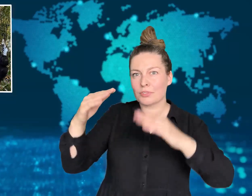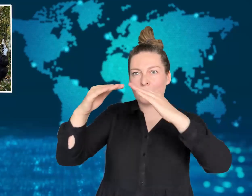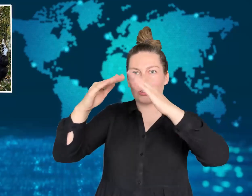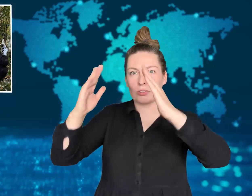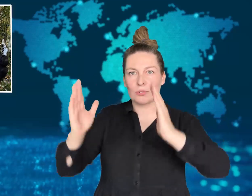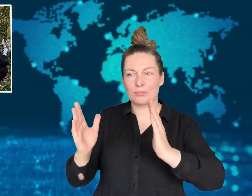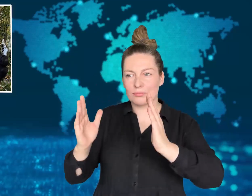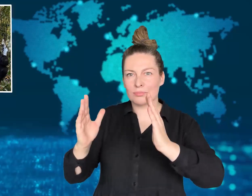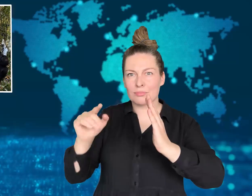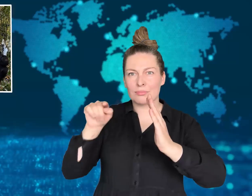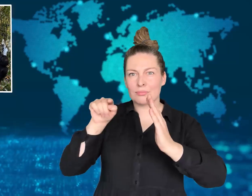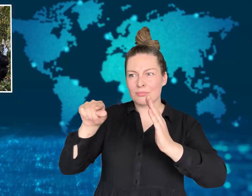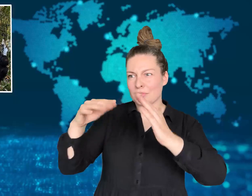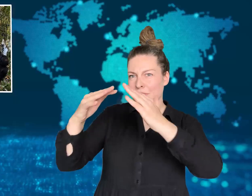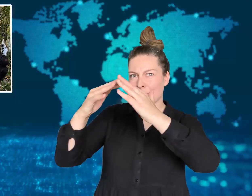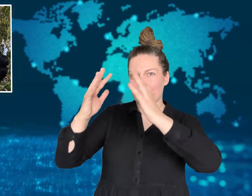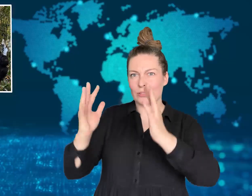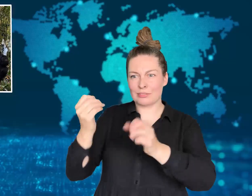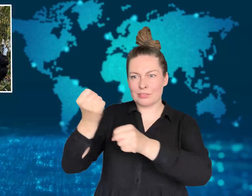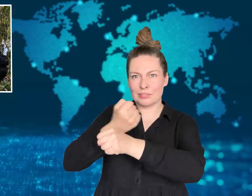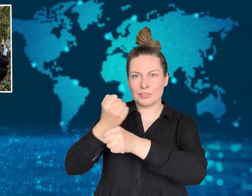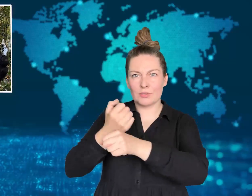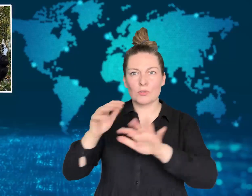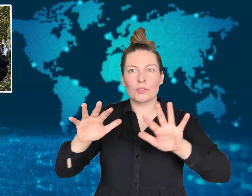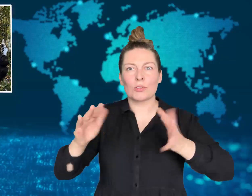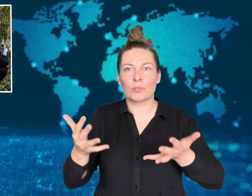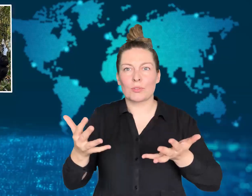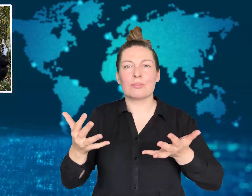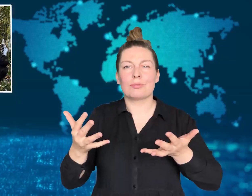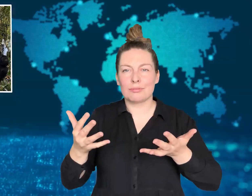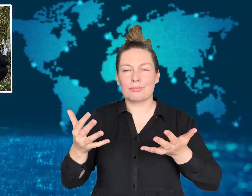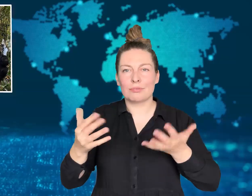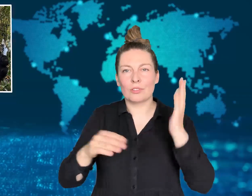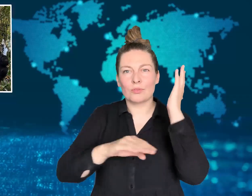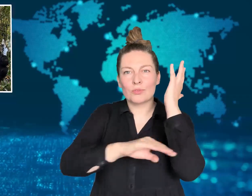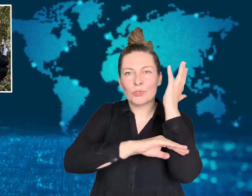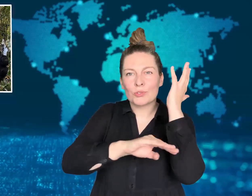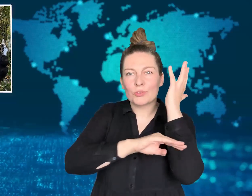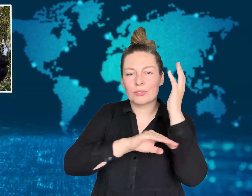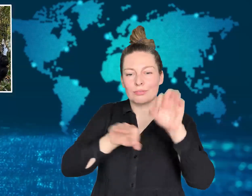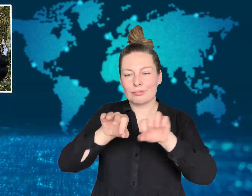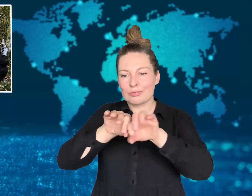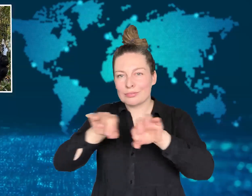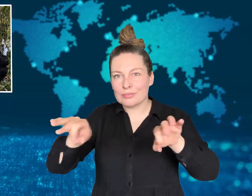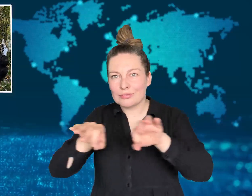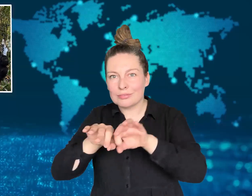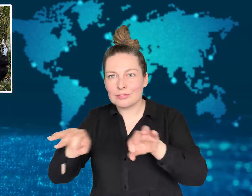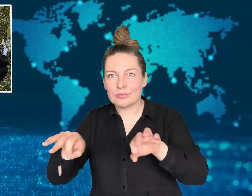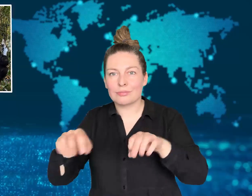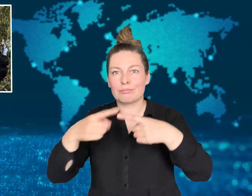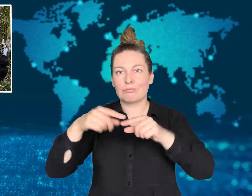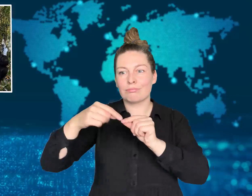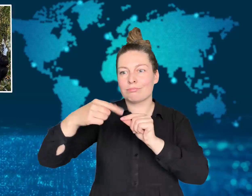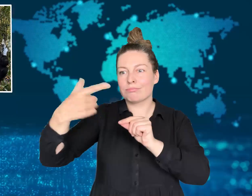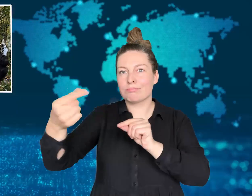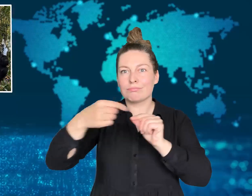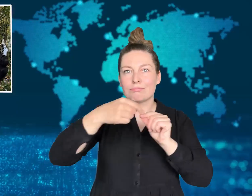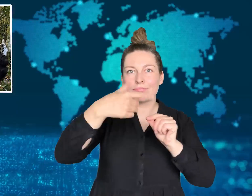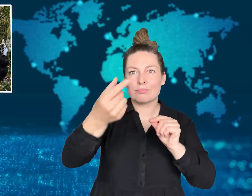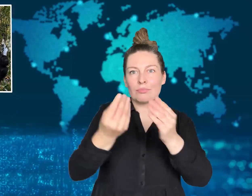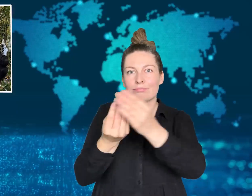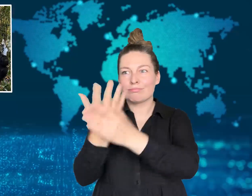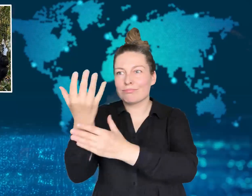The shelter was made from sticks nd branches and other vegetation.